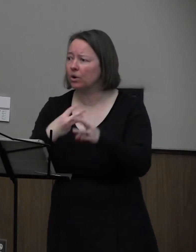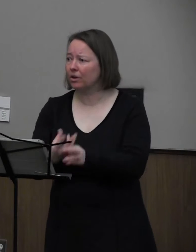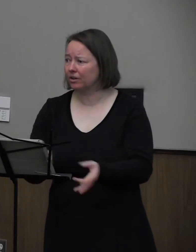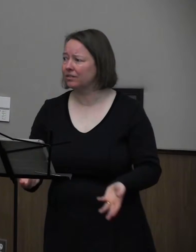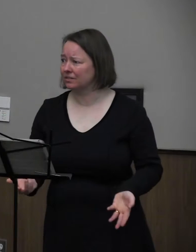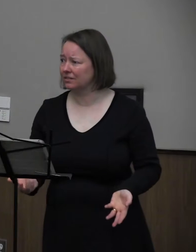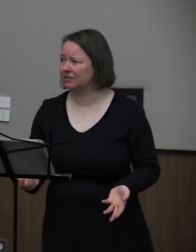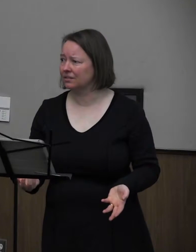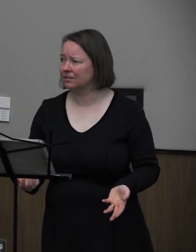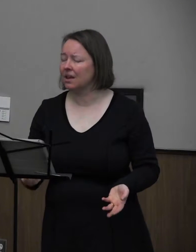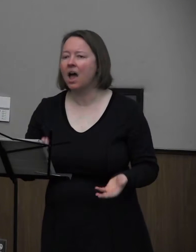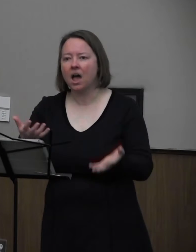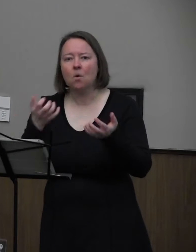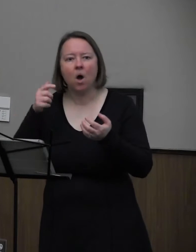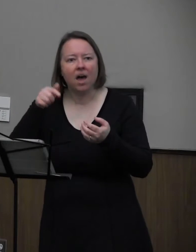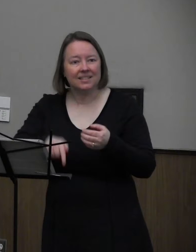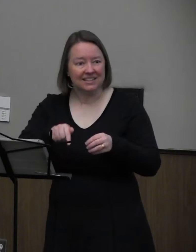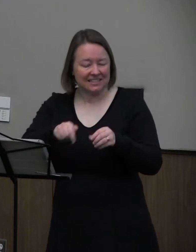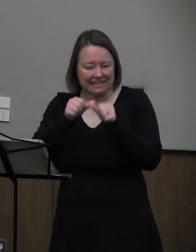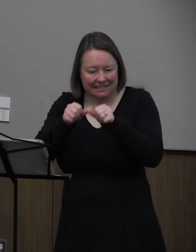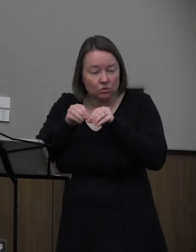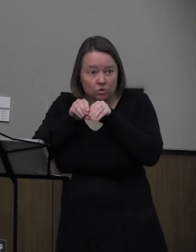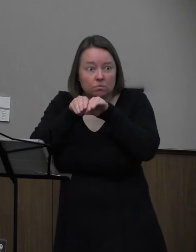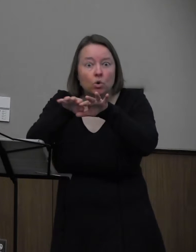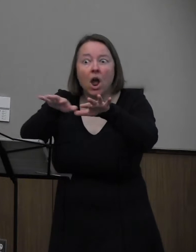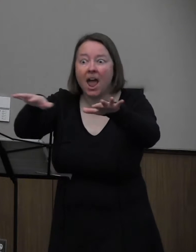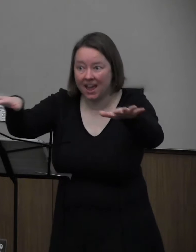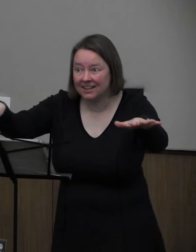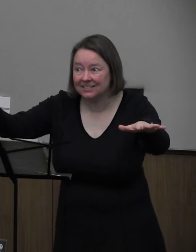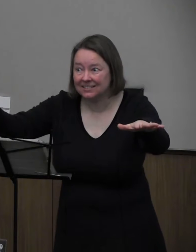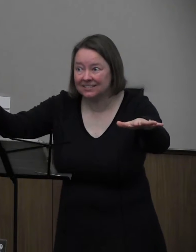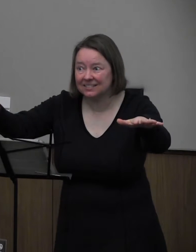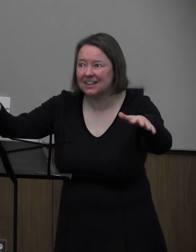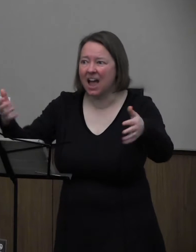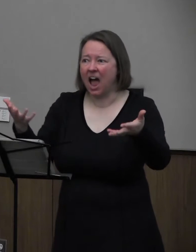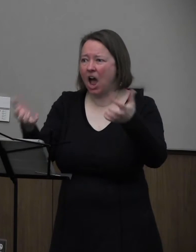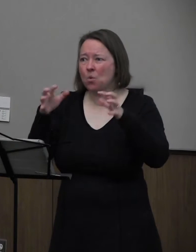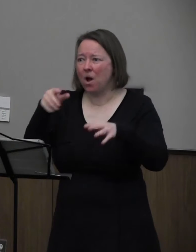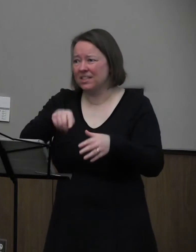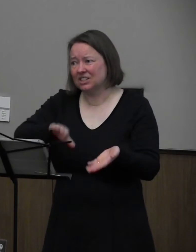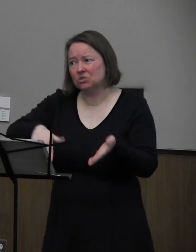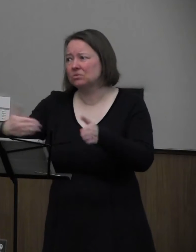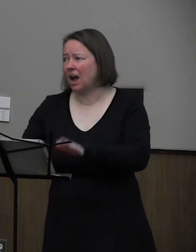I want this to spread. I don't want this to die.